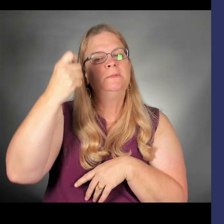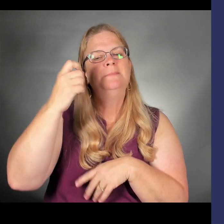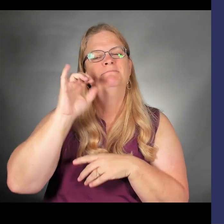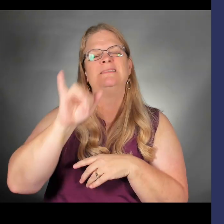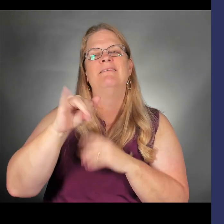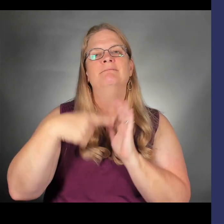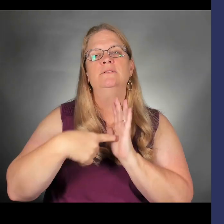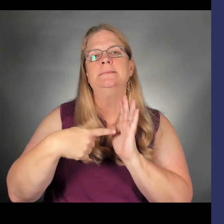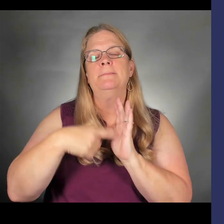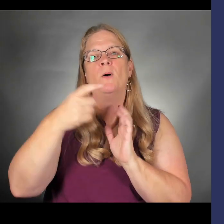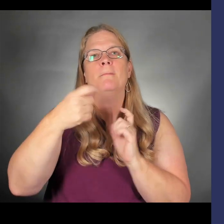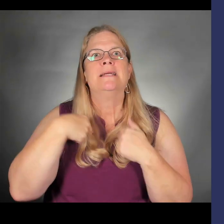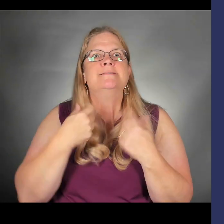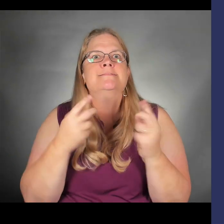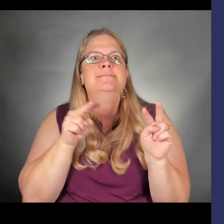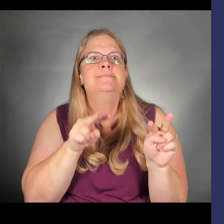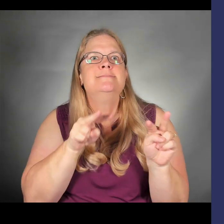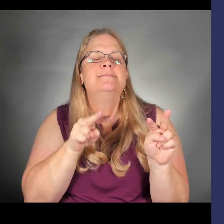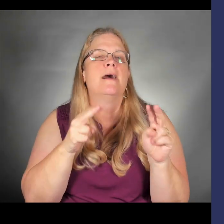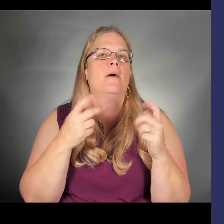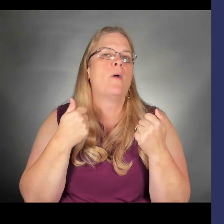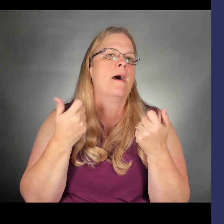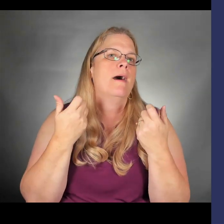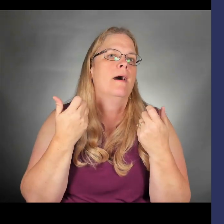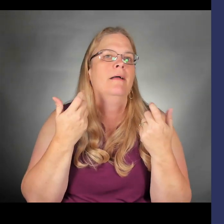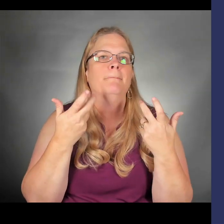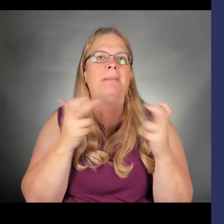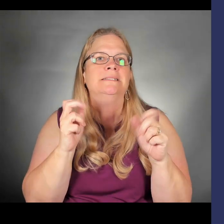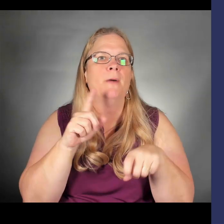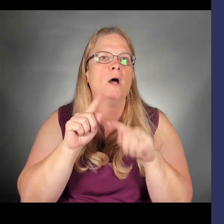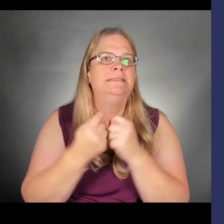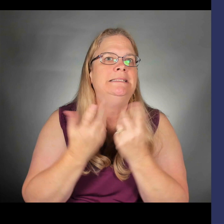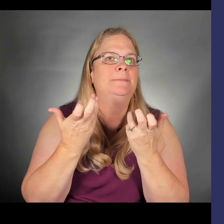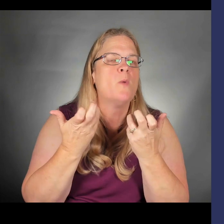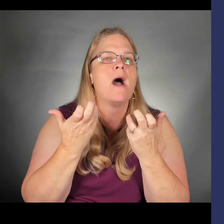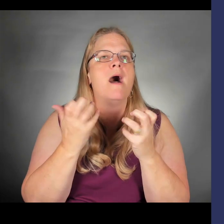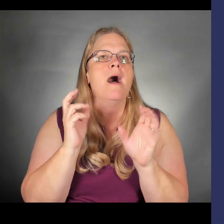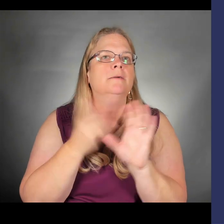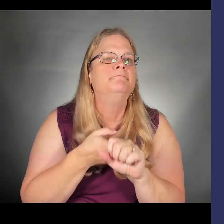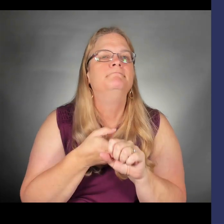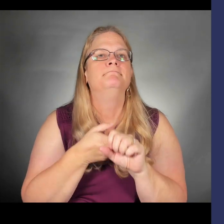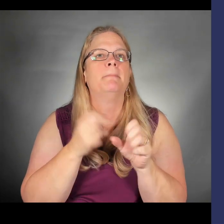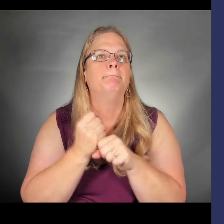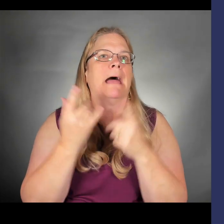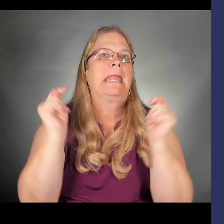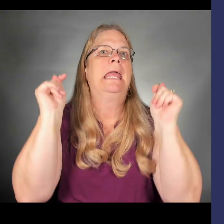Number ten: loss of a dream. So for example, perhaps they were looking forward to being on the basketball team and